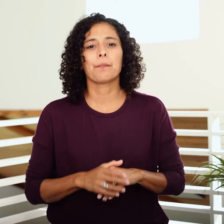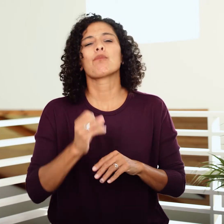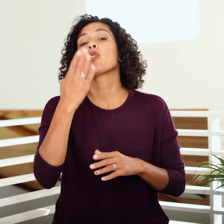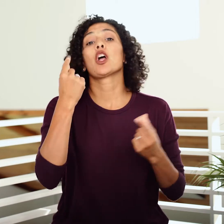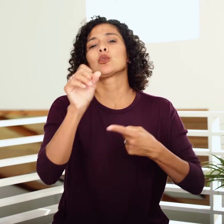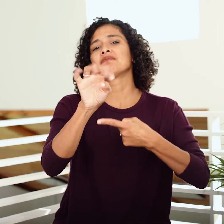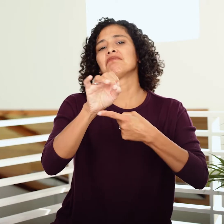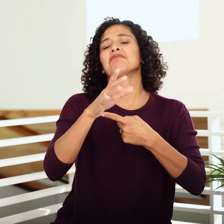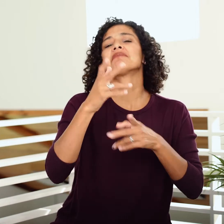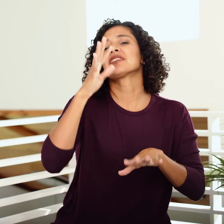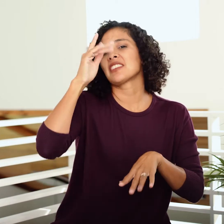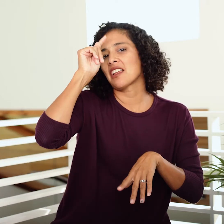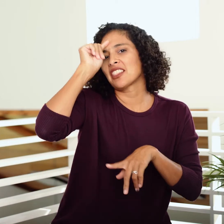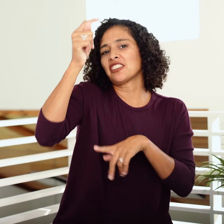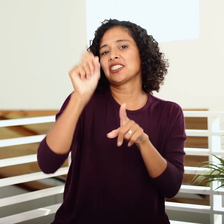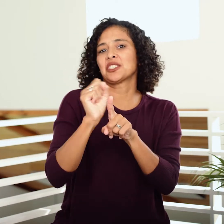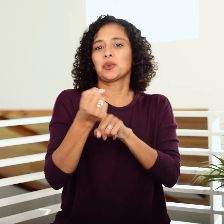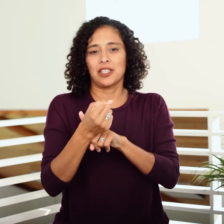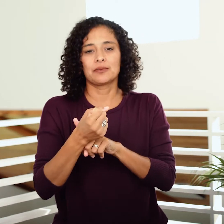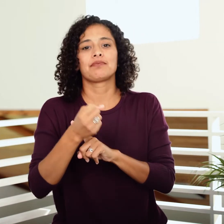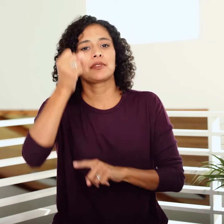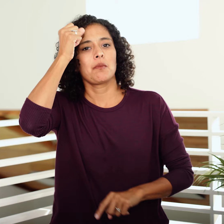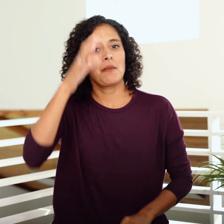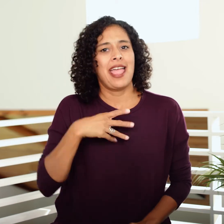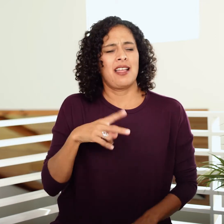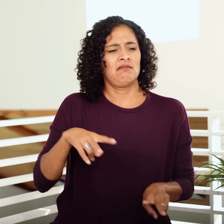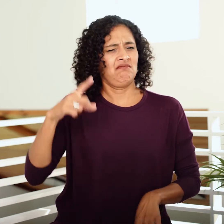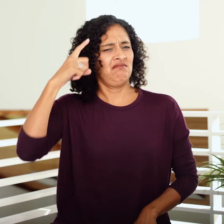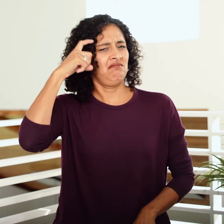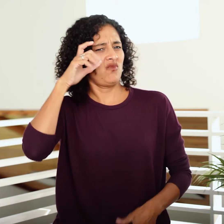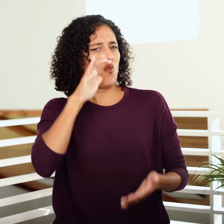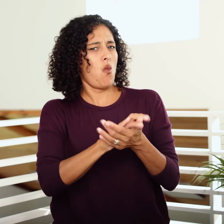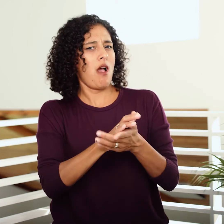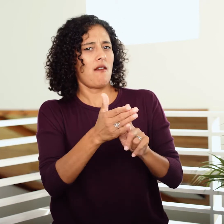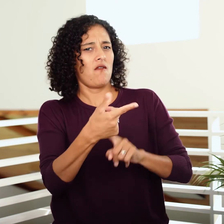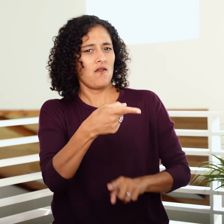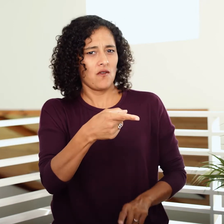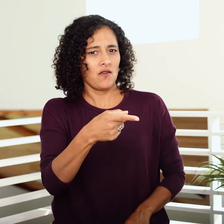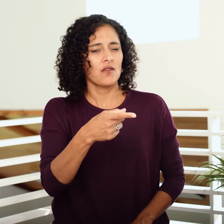God addresses a hypothetical scenario in which a man suspects his wife of infidelity.